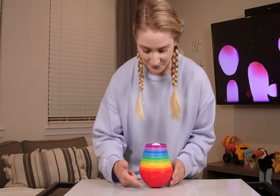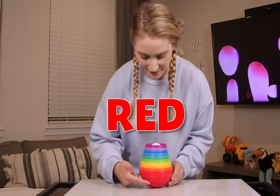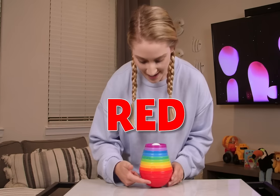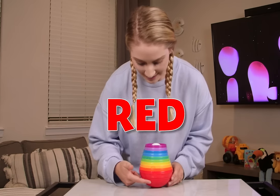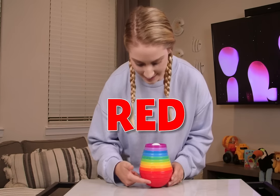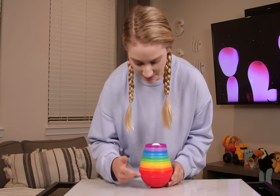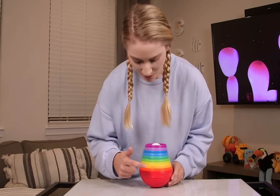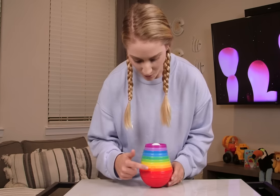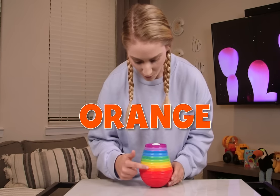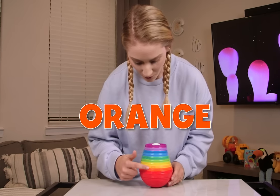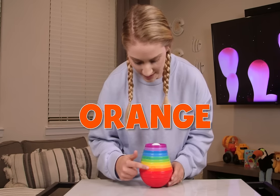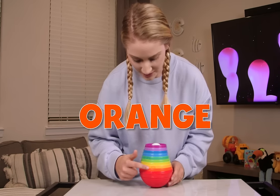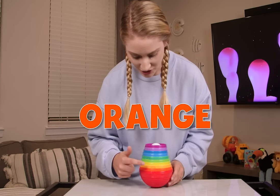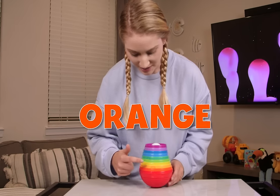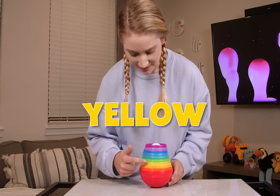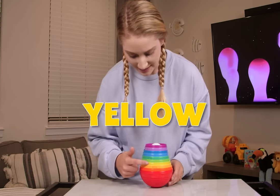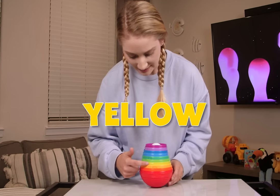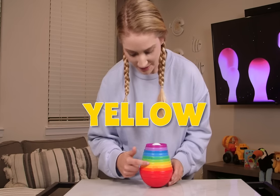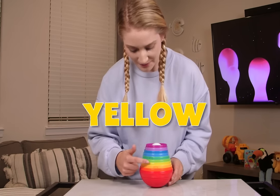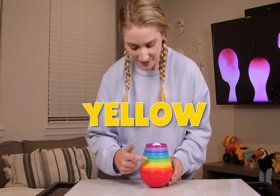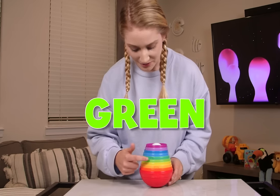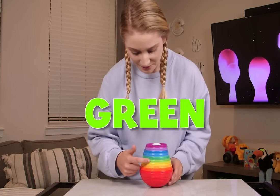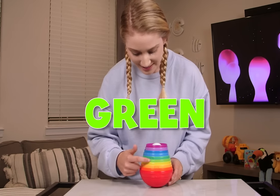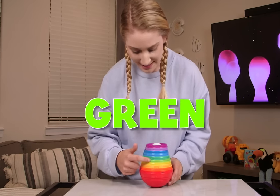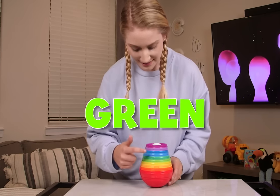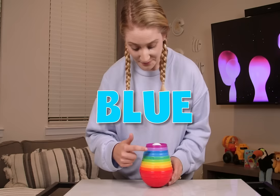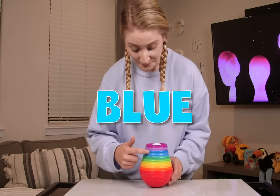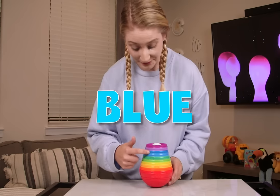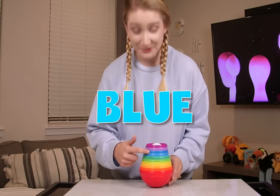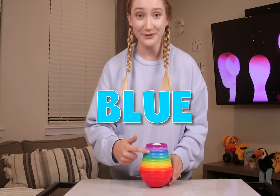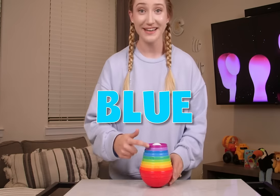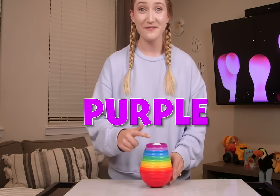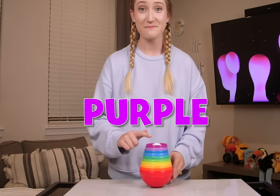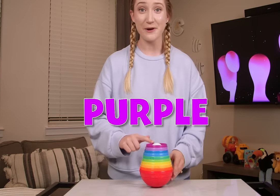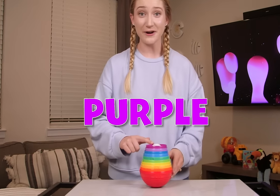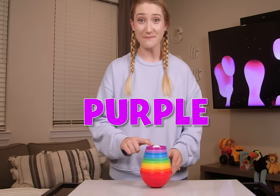Red, orange, yellow, green, blue, purple!